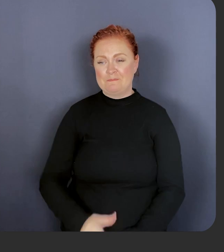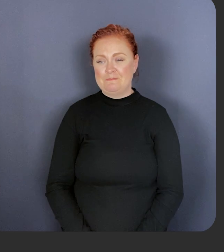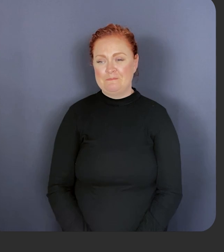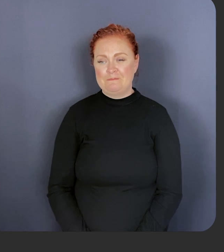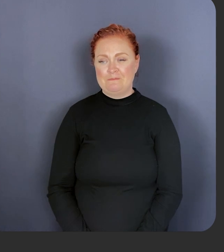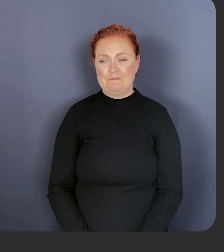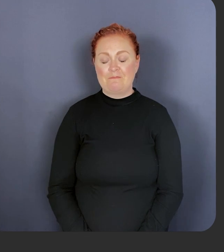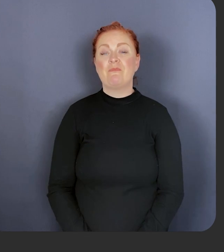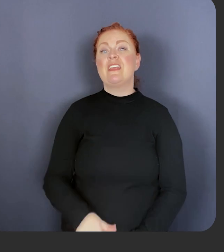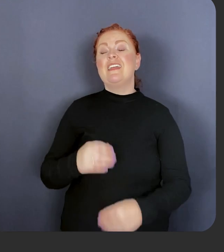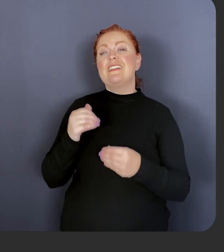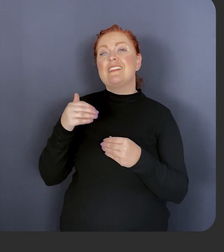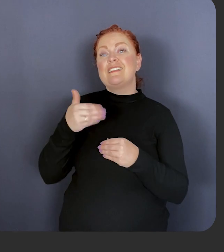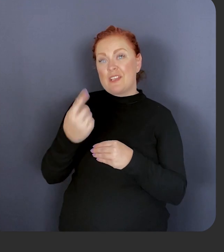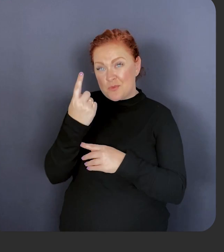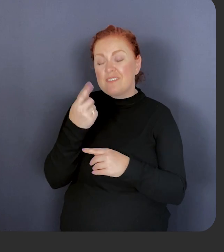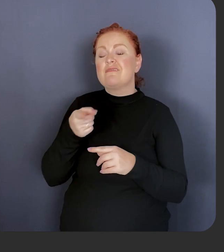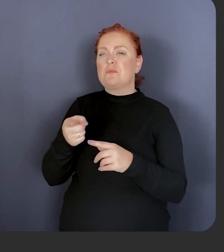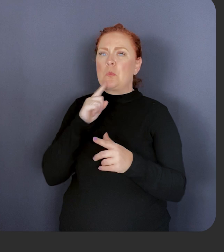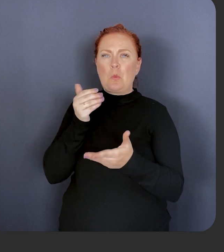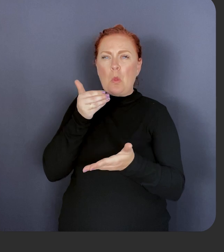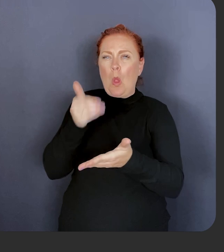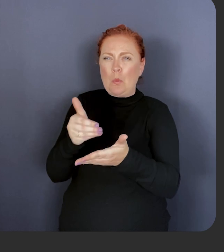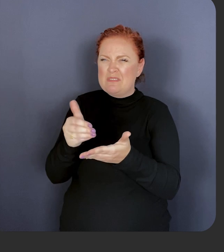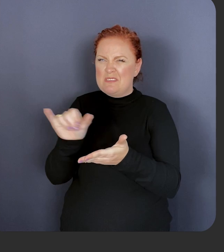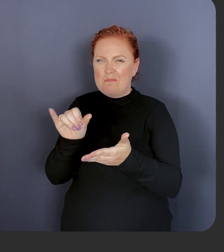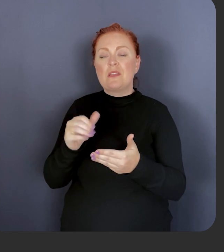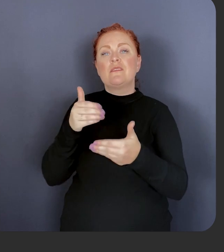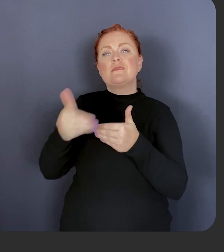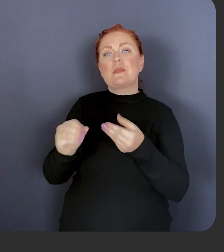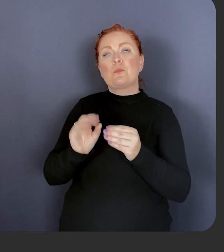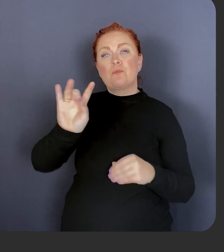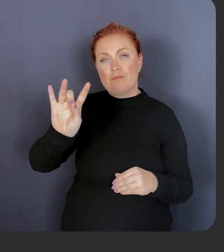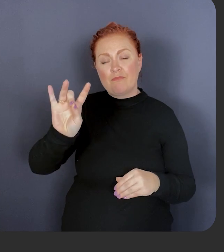to be very closely related, which is step eight is talking about ARIA.